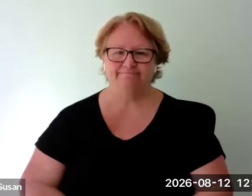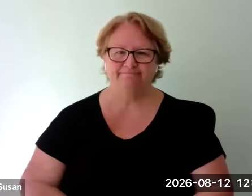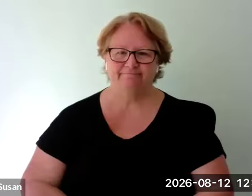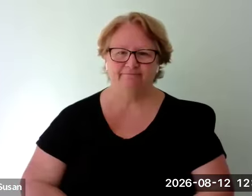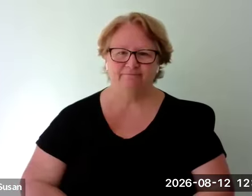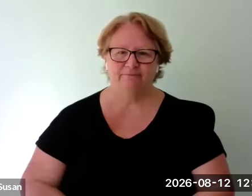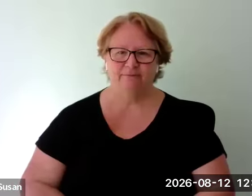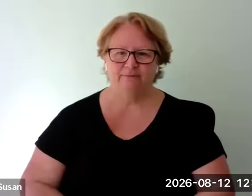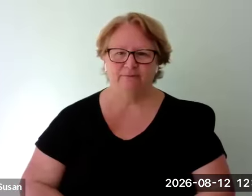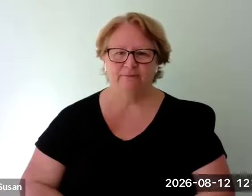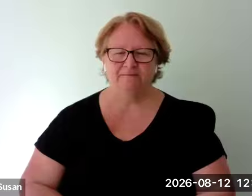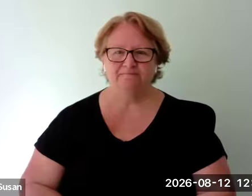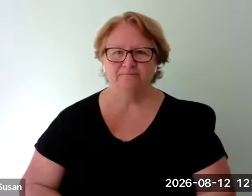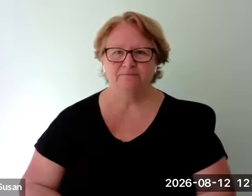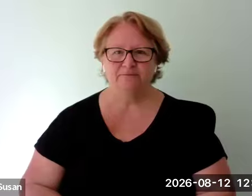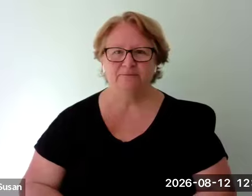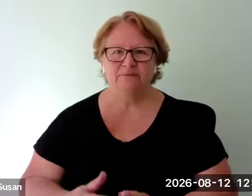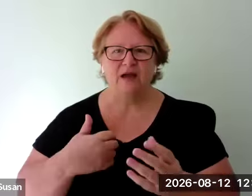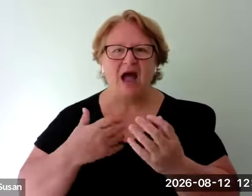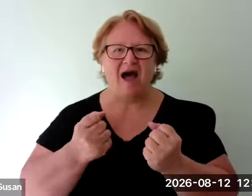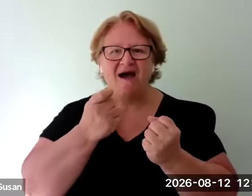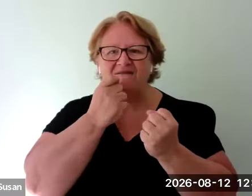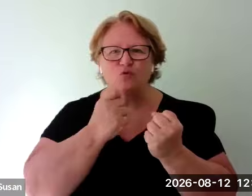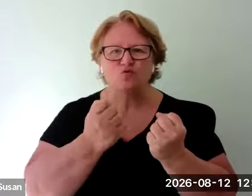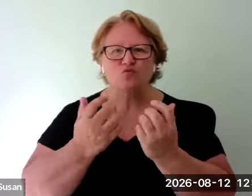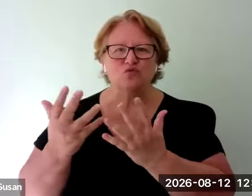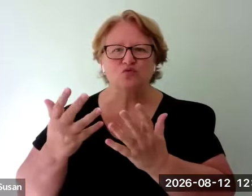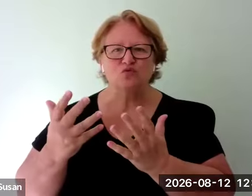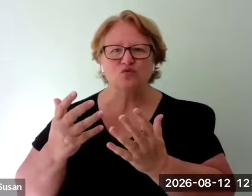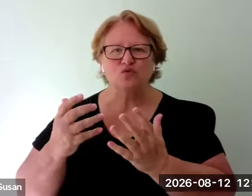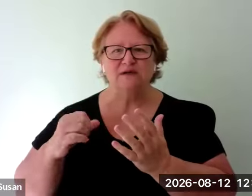to 10-minute break, depending on how we go with questions